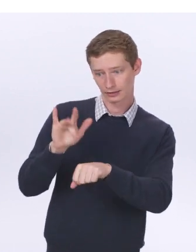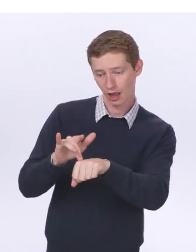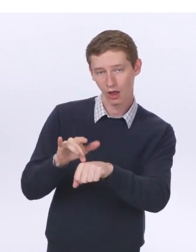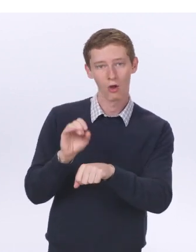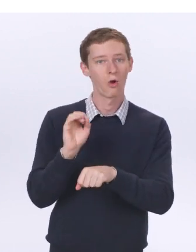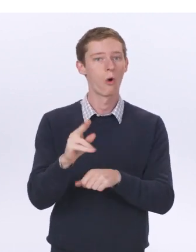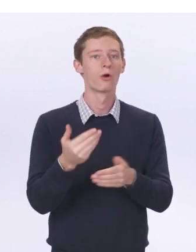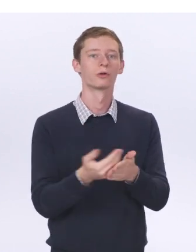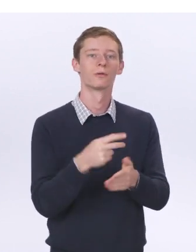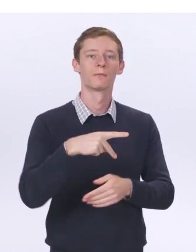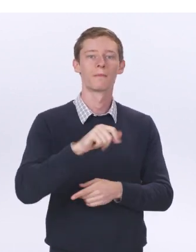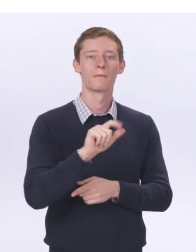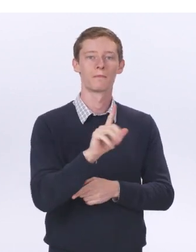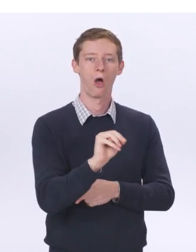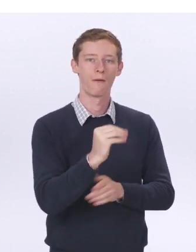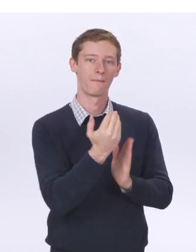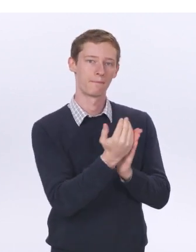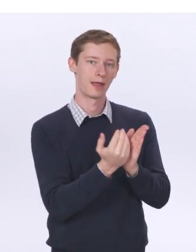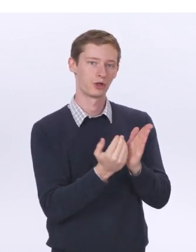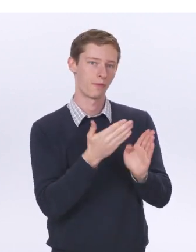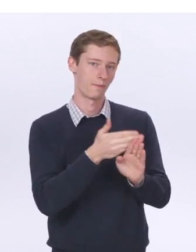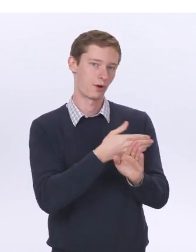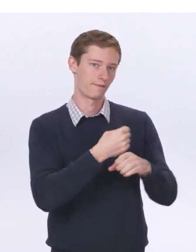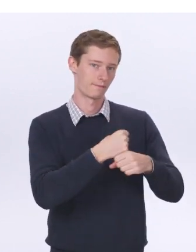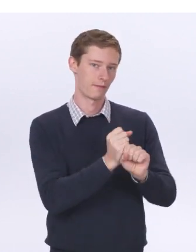that uses the off hand as a physical backstop for poke interactions.